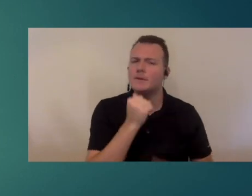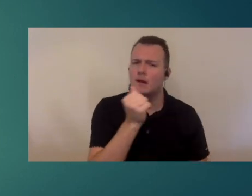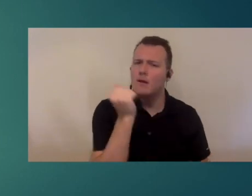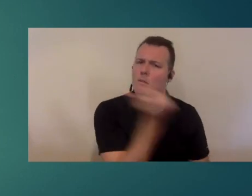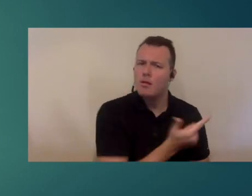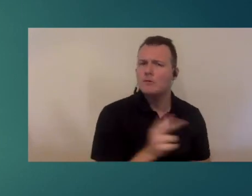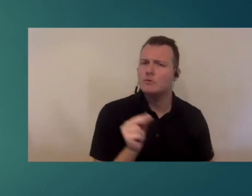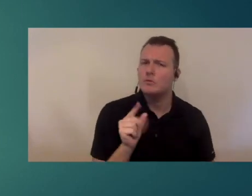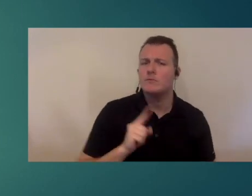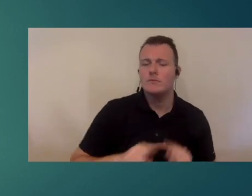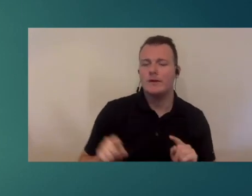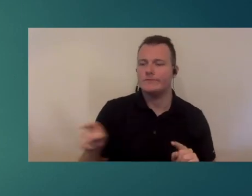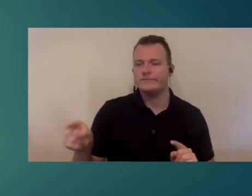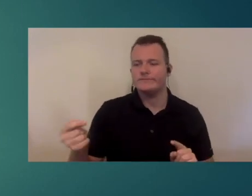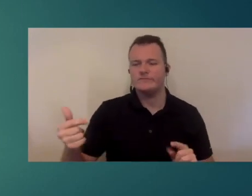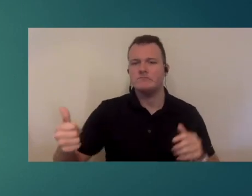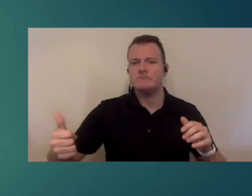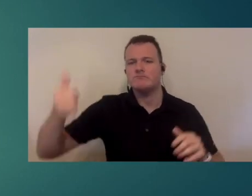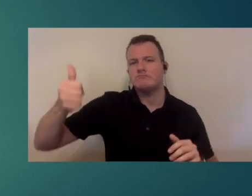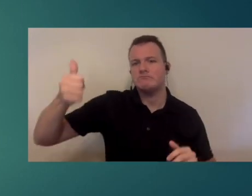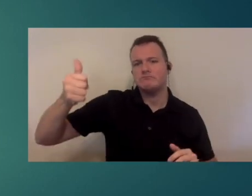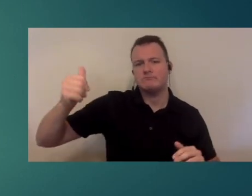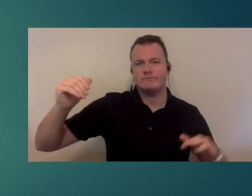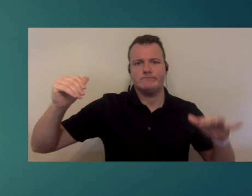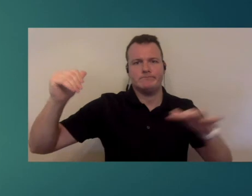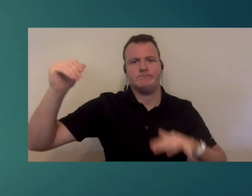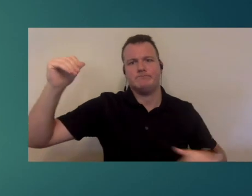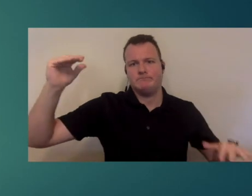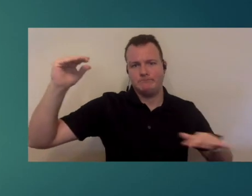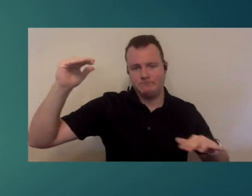of them but a little bit higher, and so then what you're going to do is once you